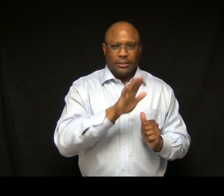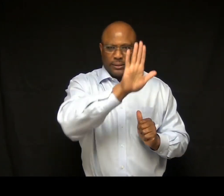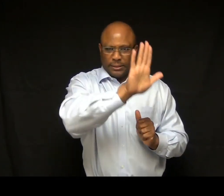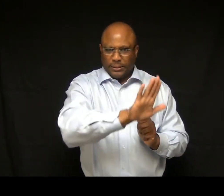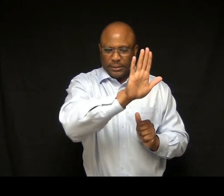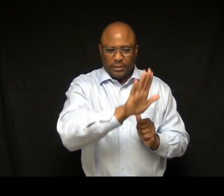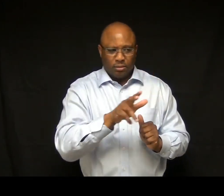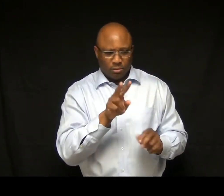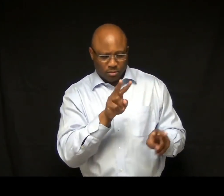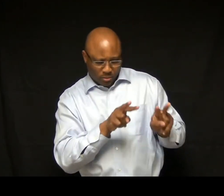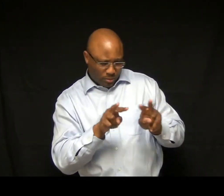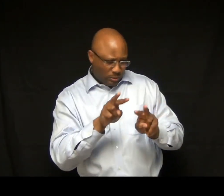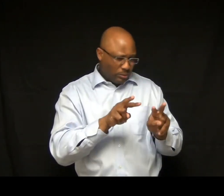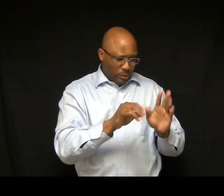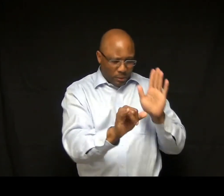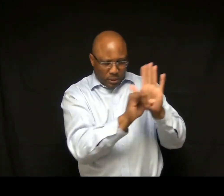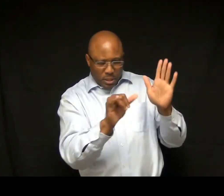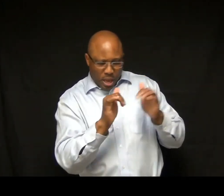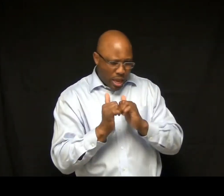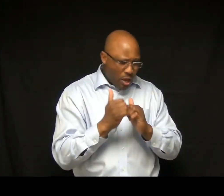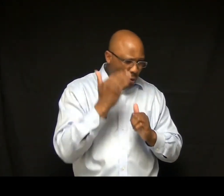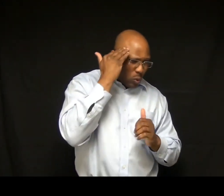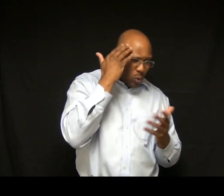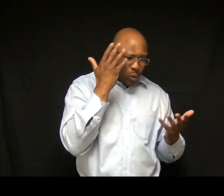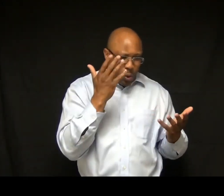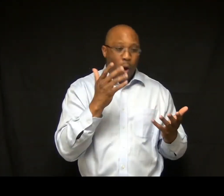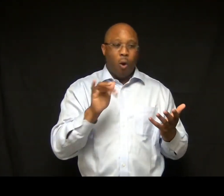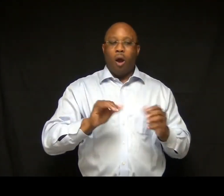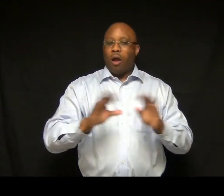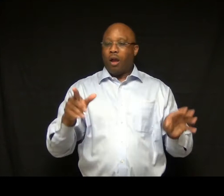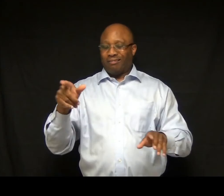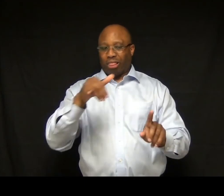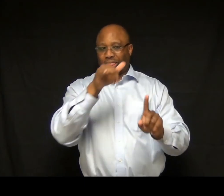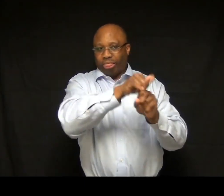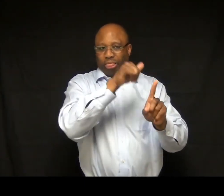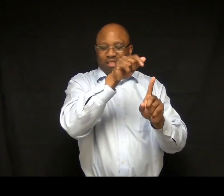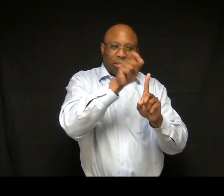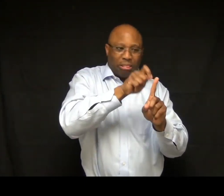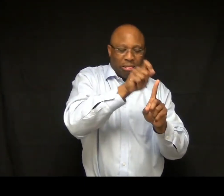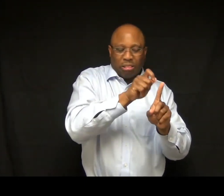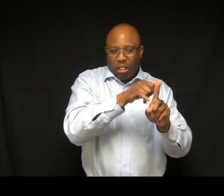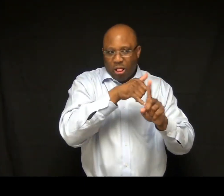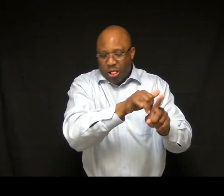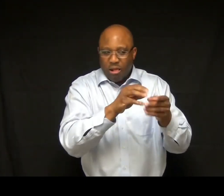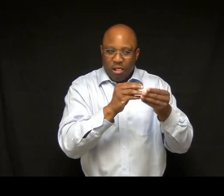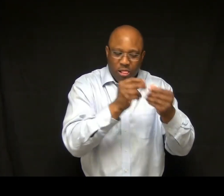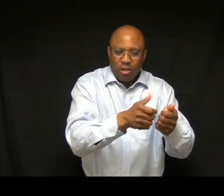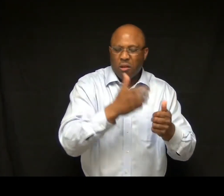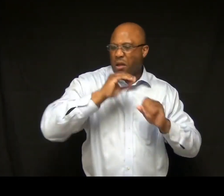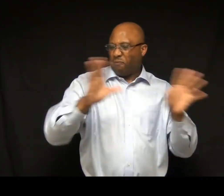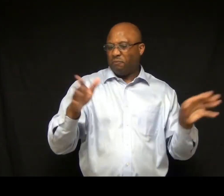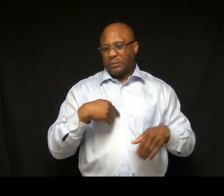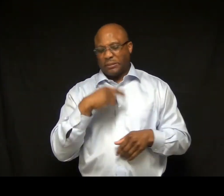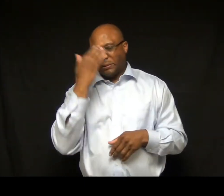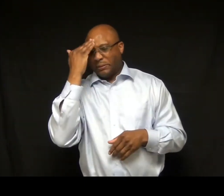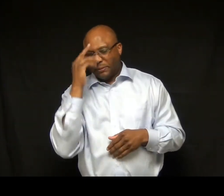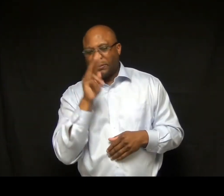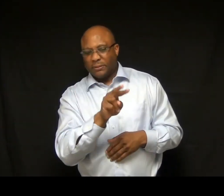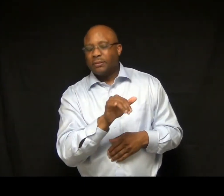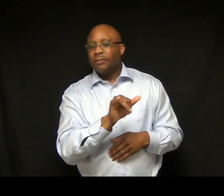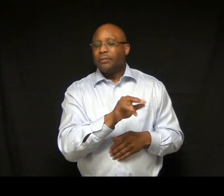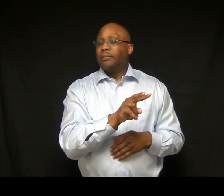and the signs of a bully,